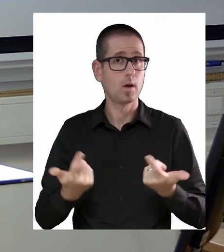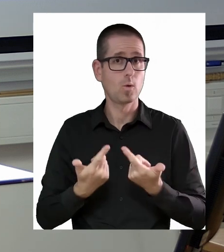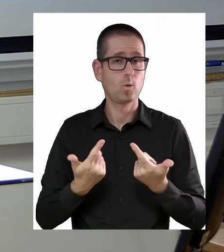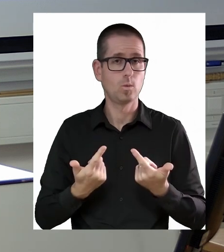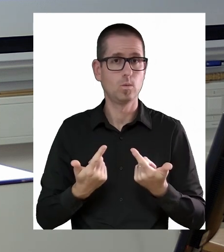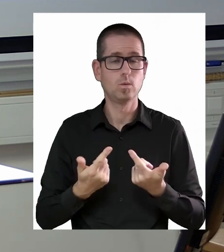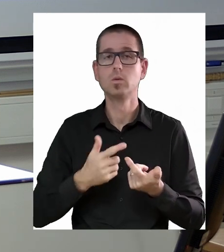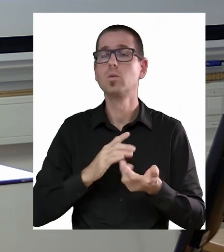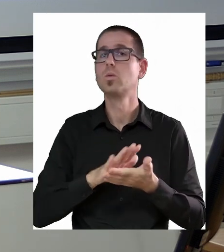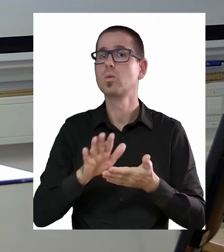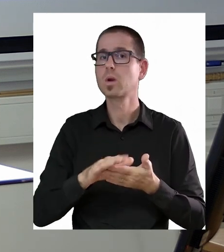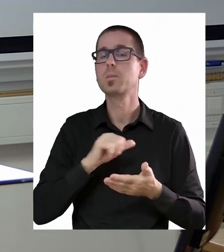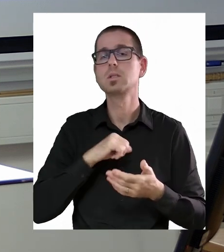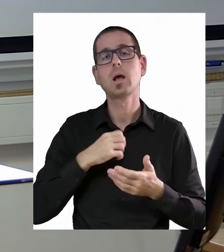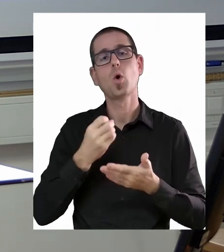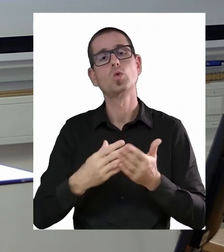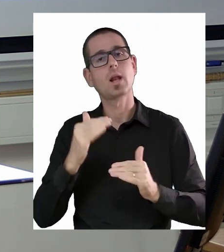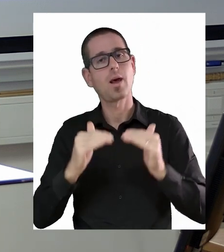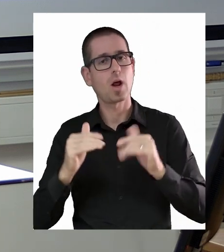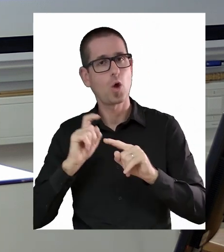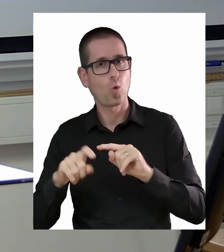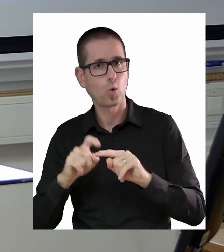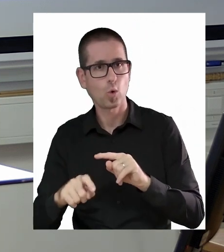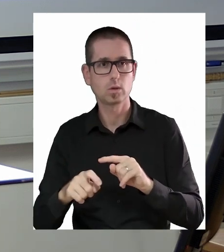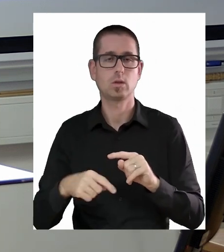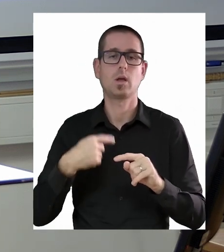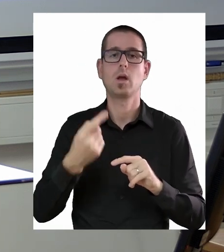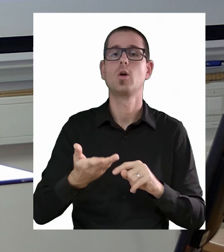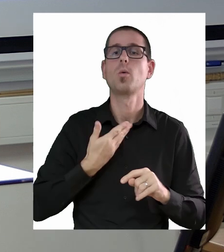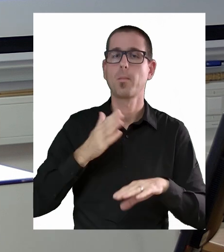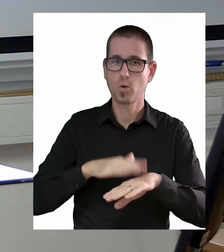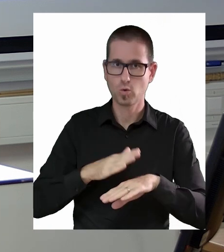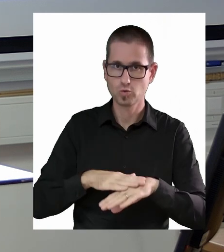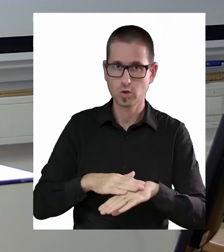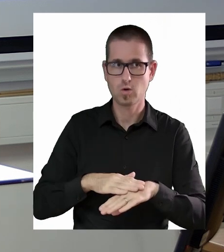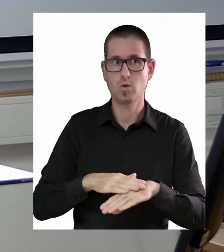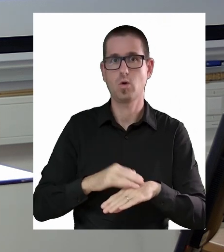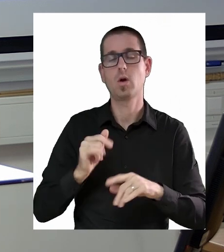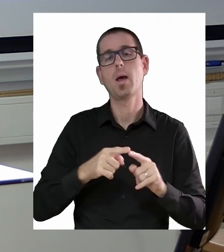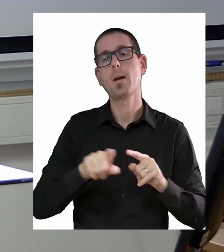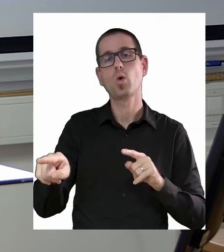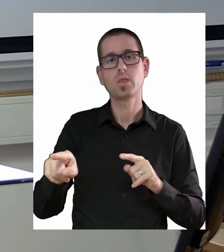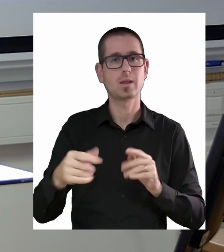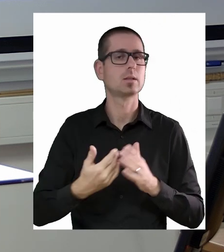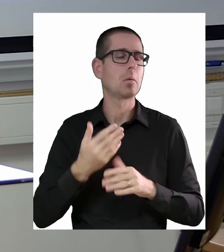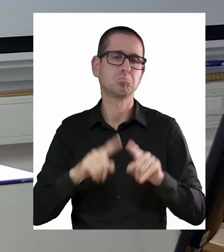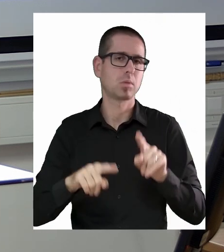use the self evaluation tool, gets a report, is directed to several learning